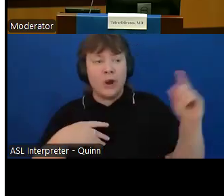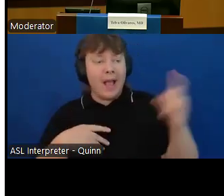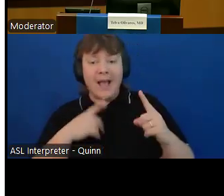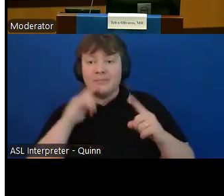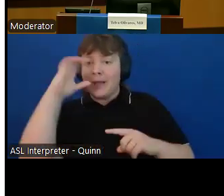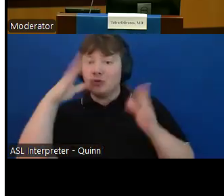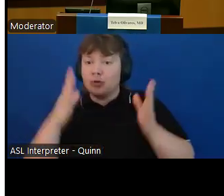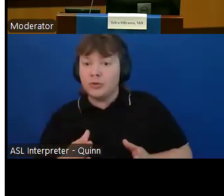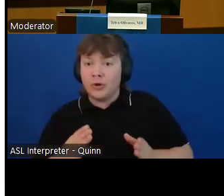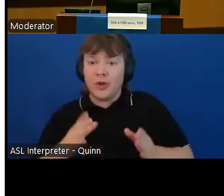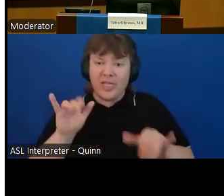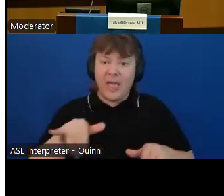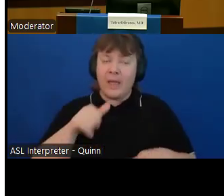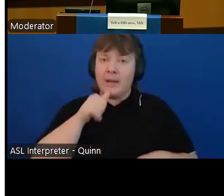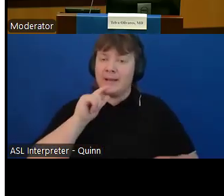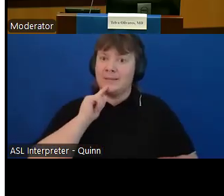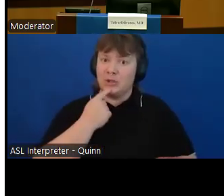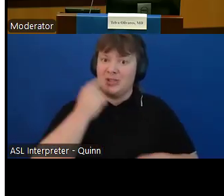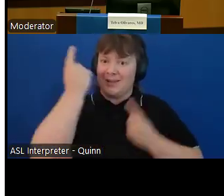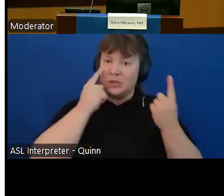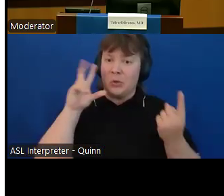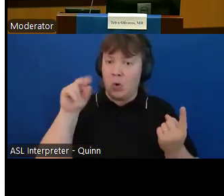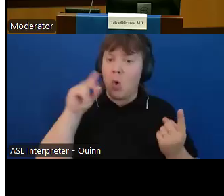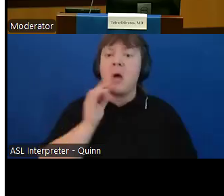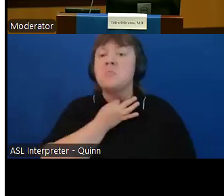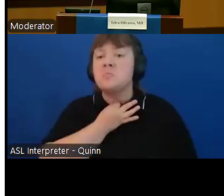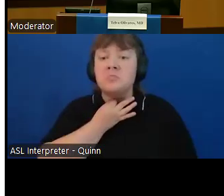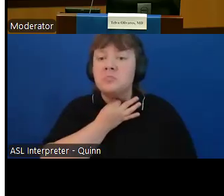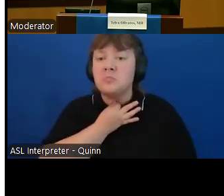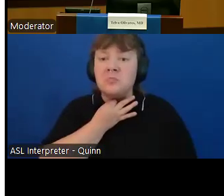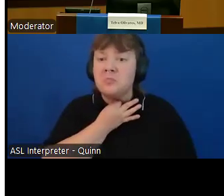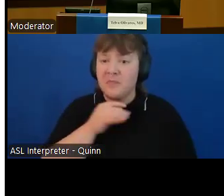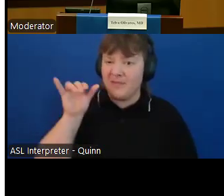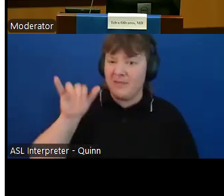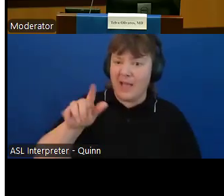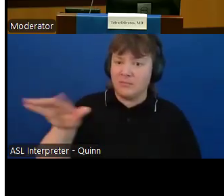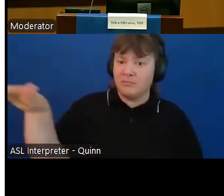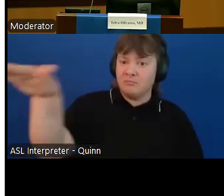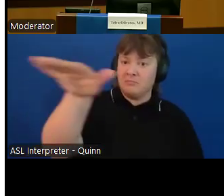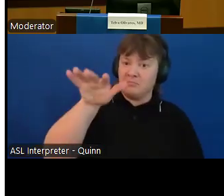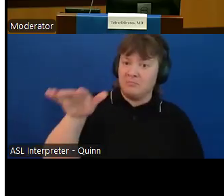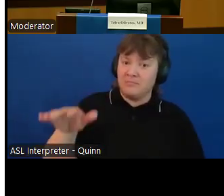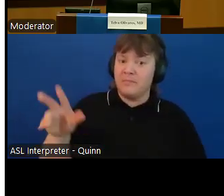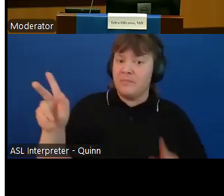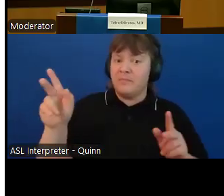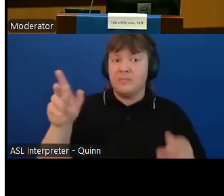seriously intending that for himself now, but made curiosity is out there. It's in the news.